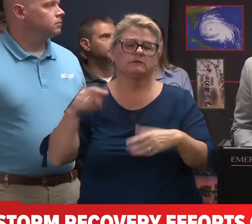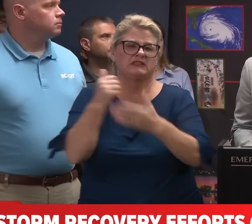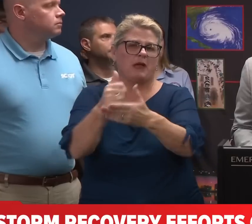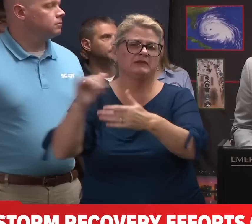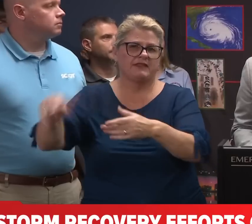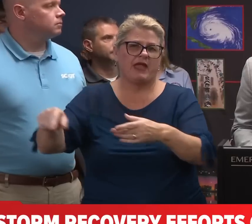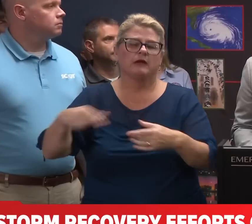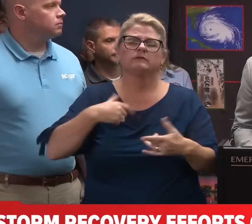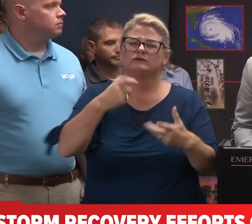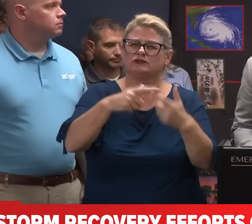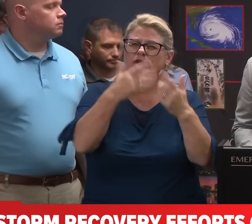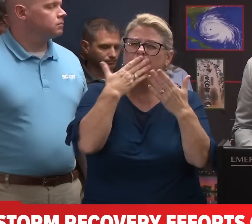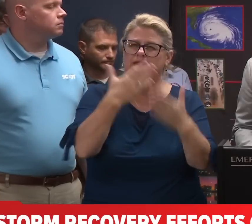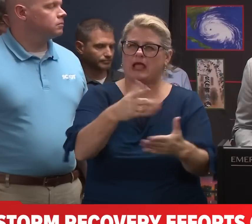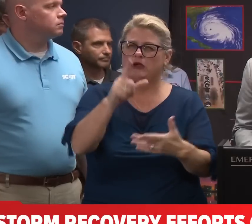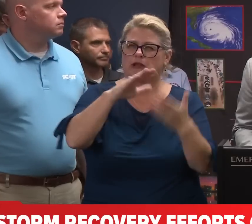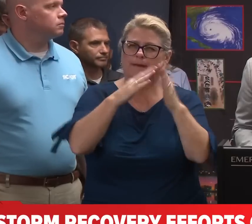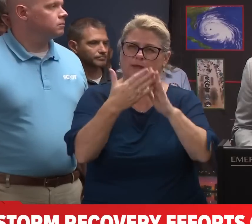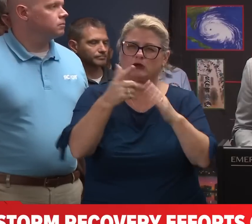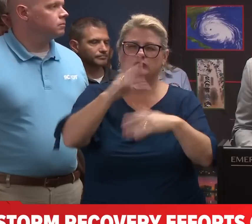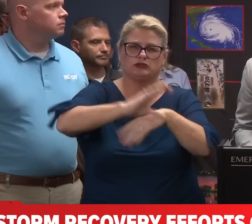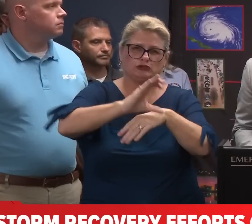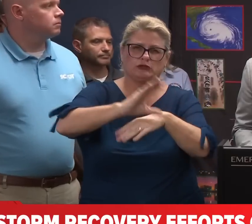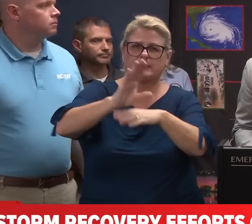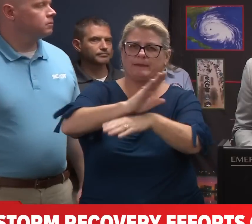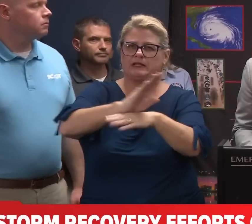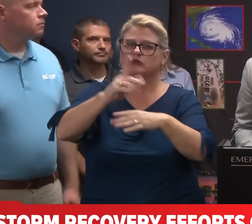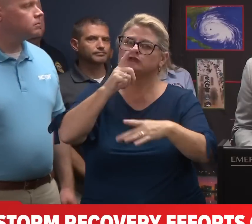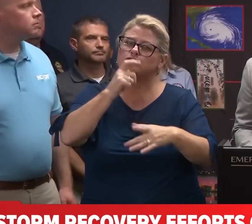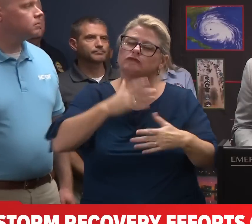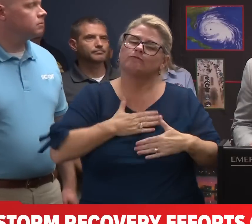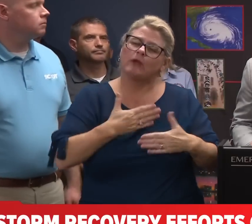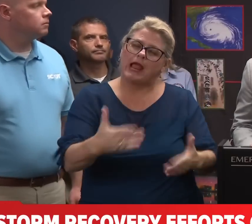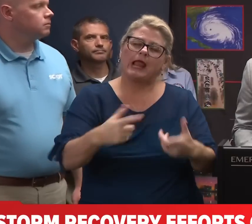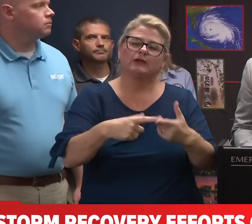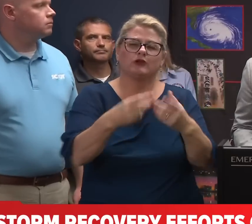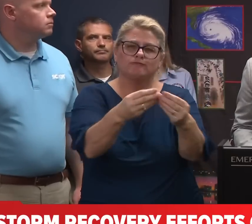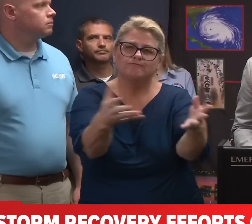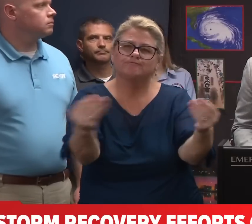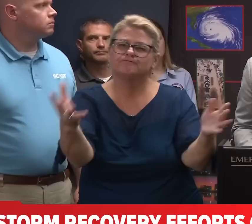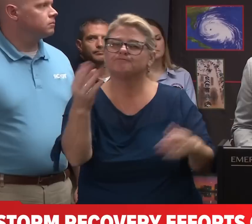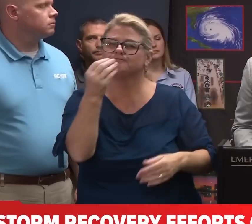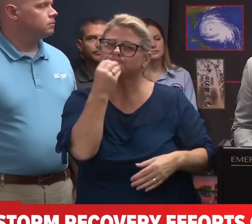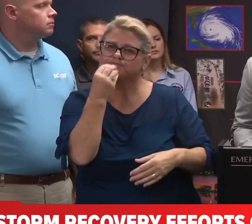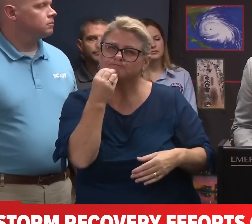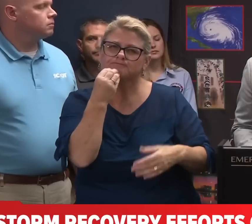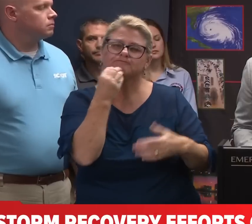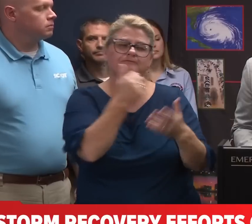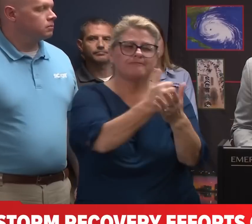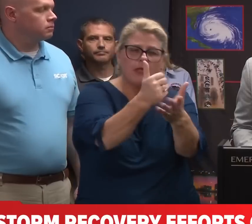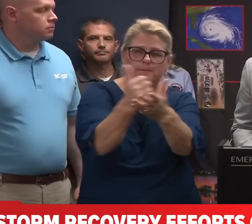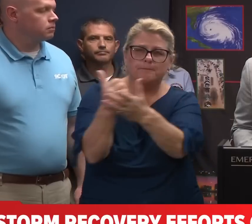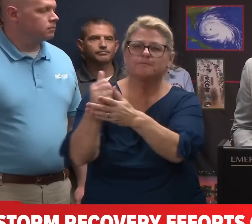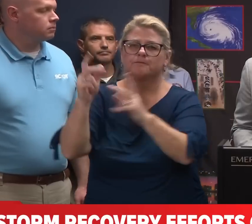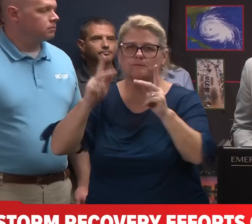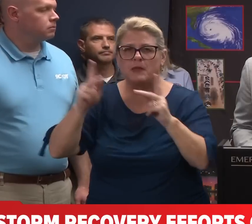uh churches and businesses that are uh working with their local communities and the citizens to make sure that